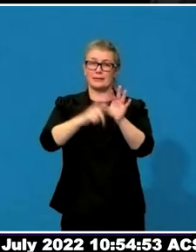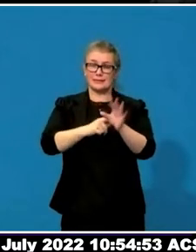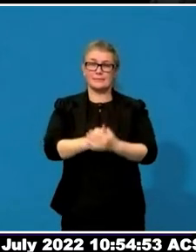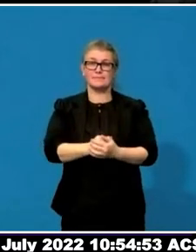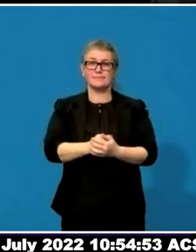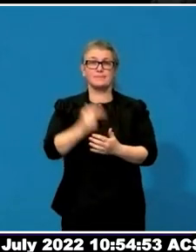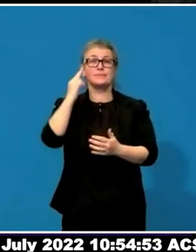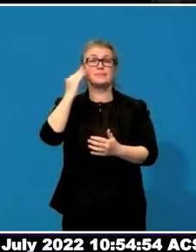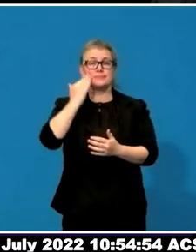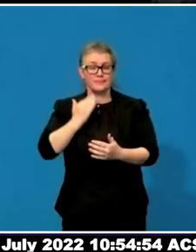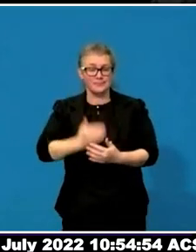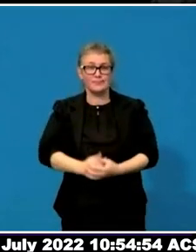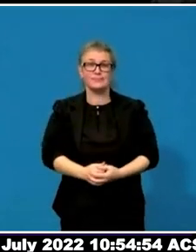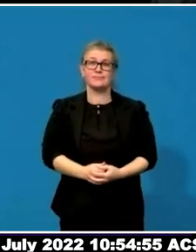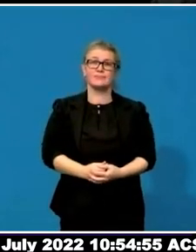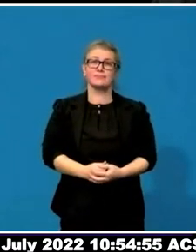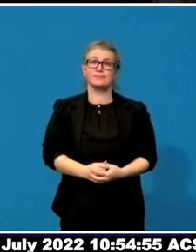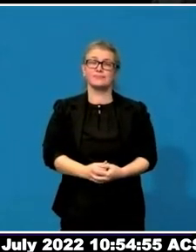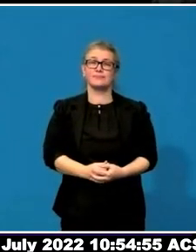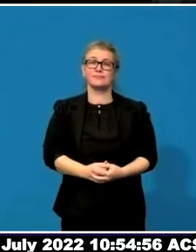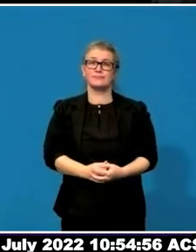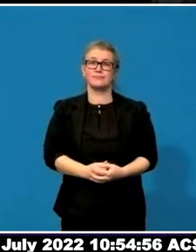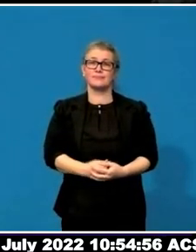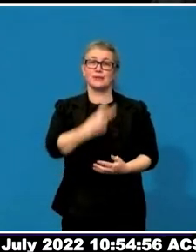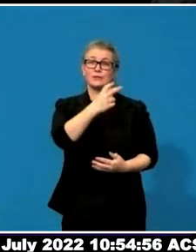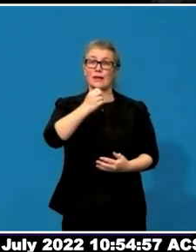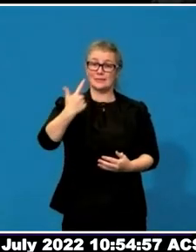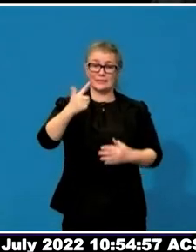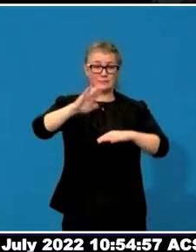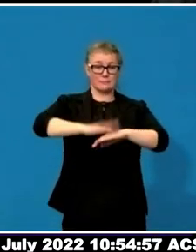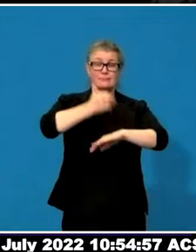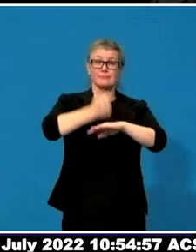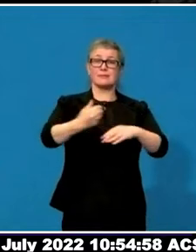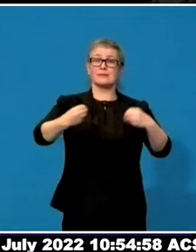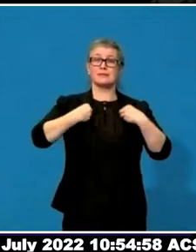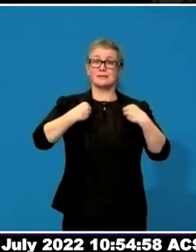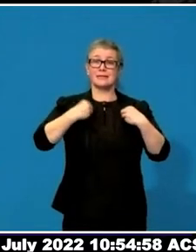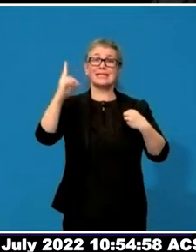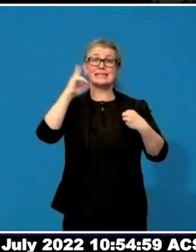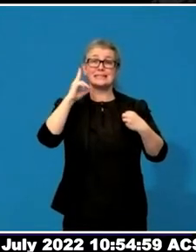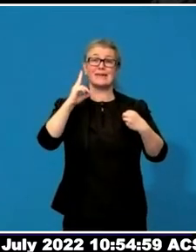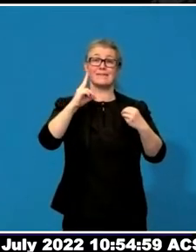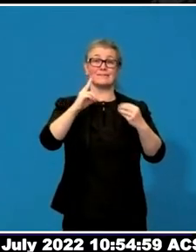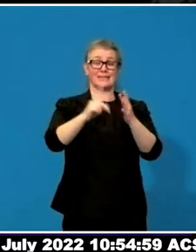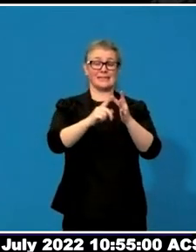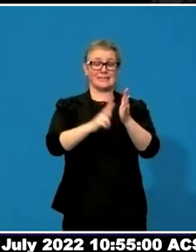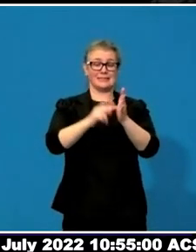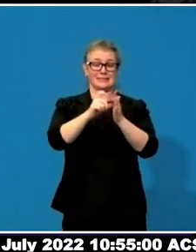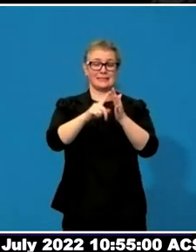In 2007, she founded a business known as the Deaf Indigenous Community Consultancy, which